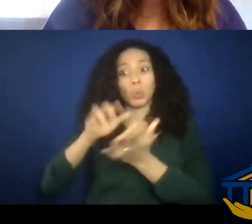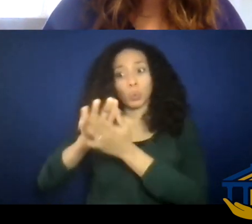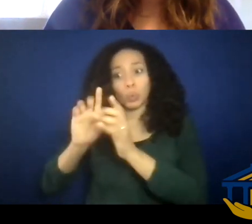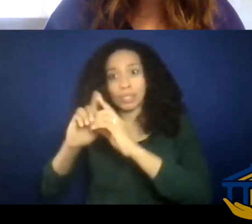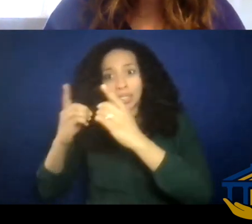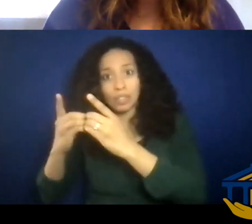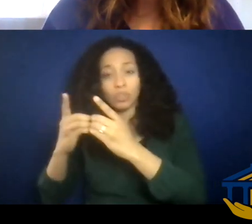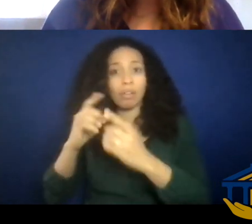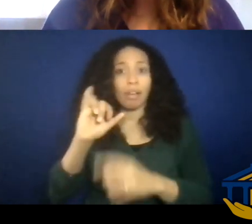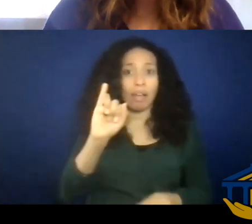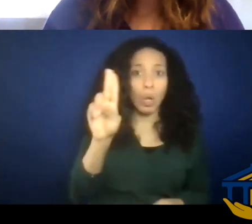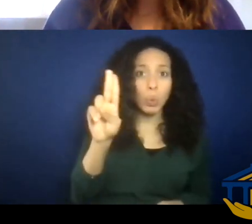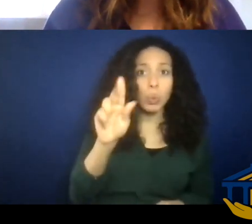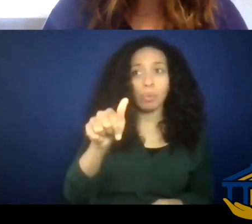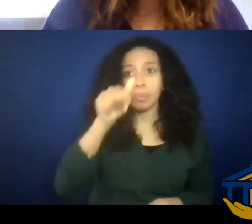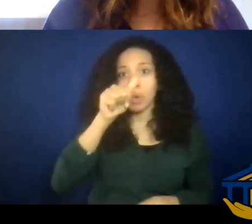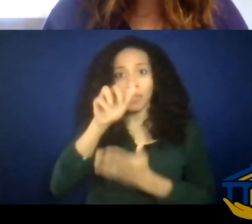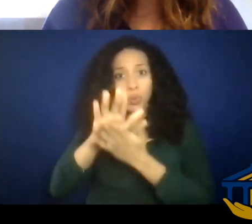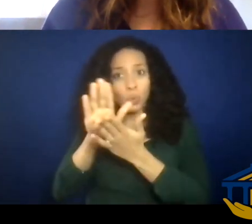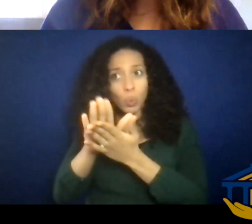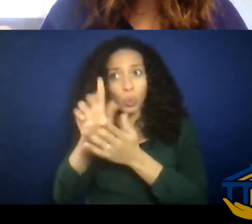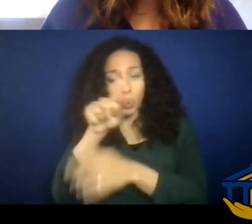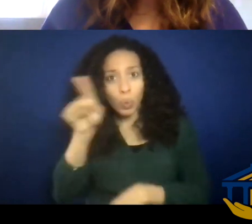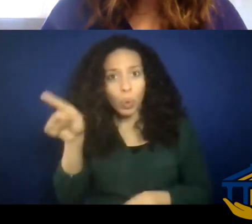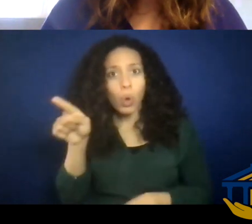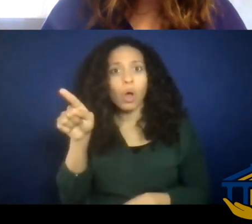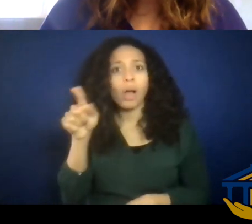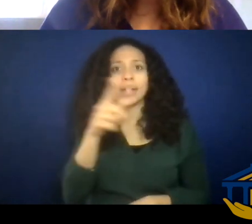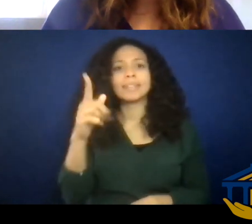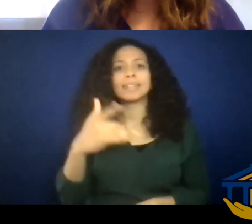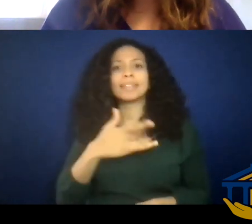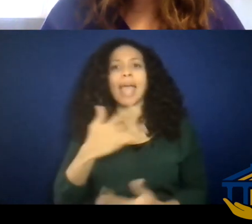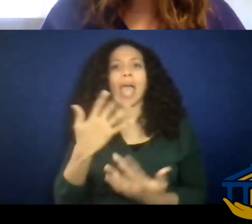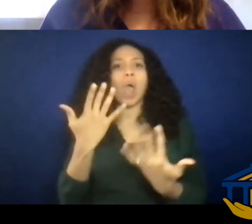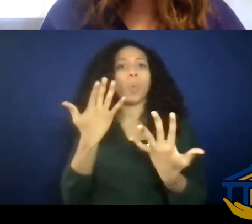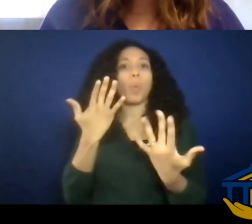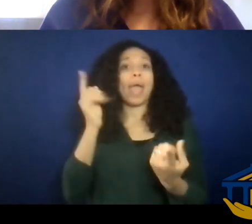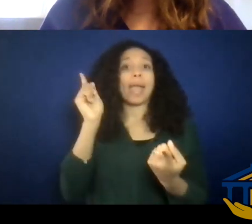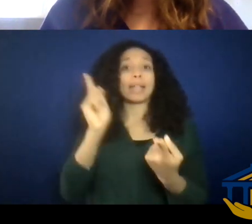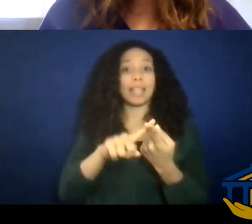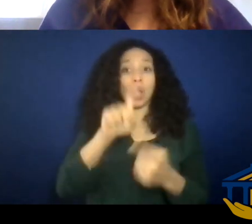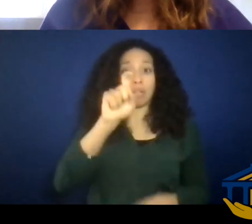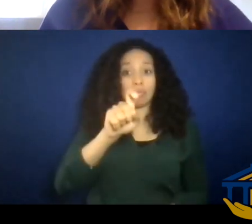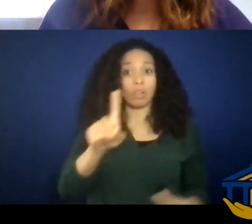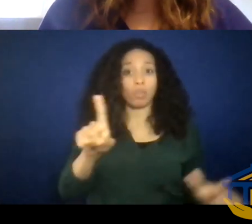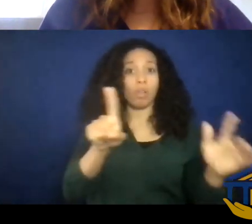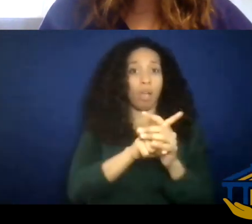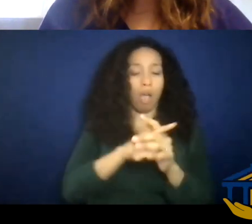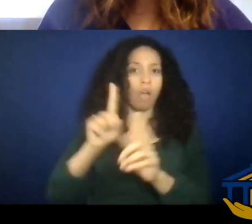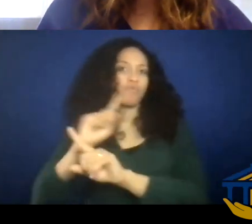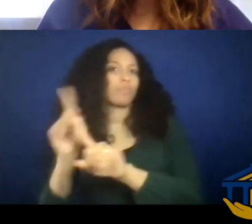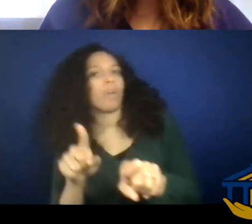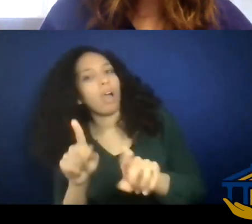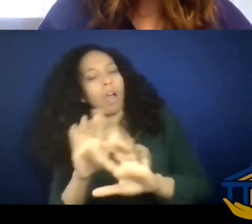tend to be reactive. By nature, they wait until need presents itself to do something. I like to